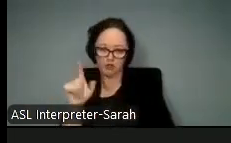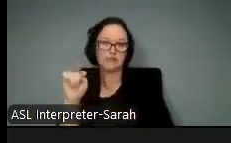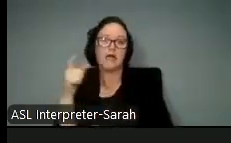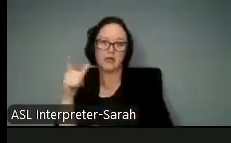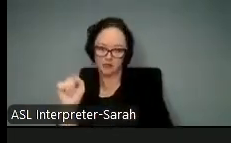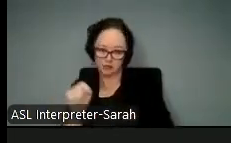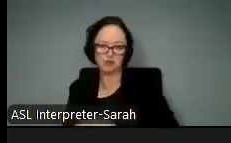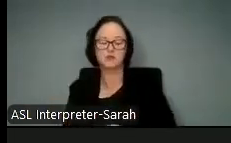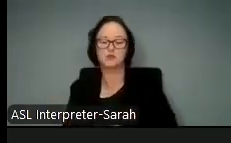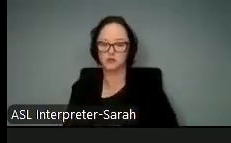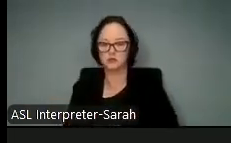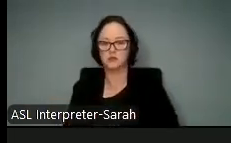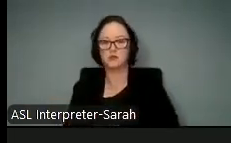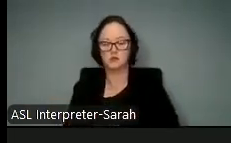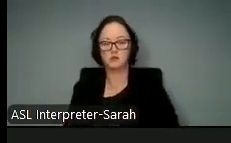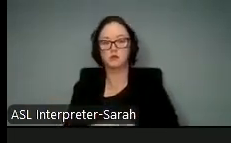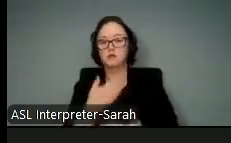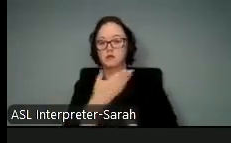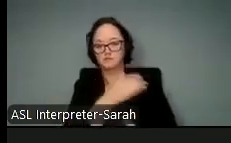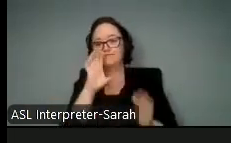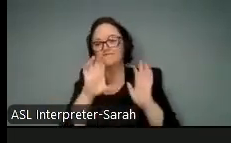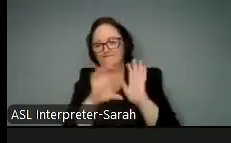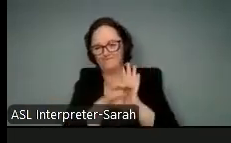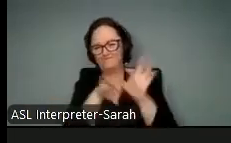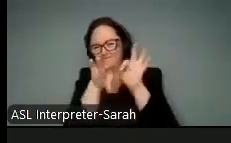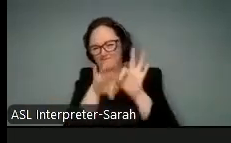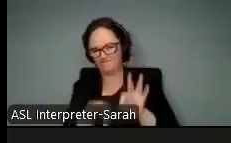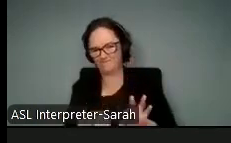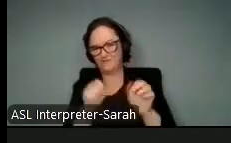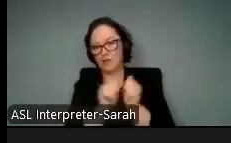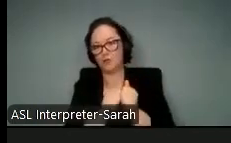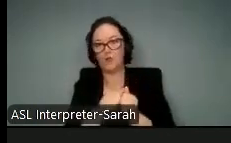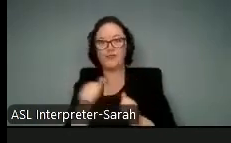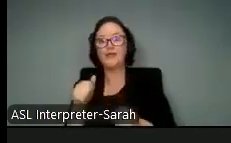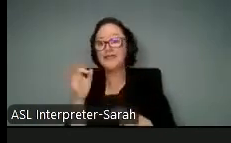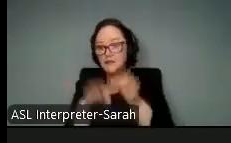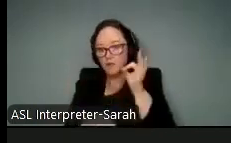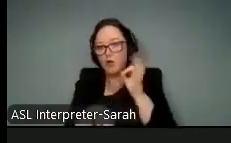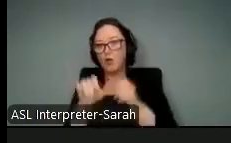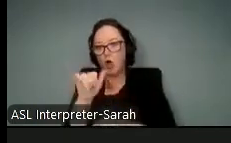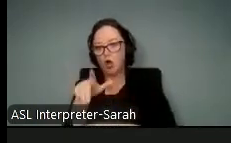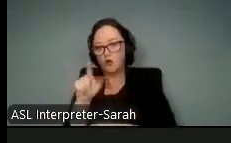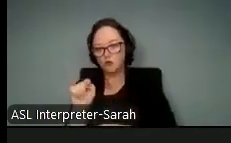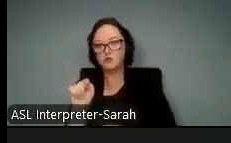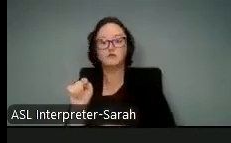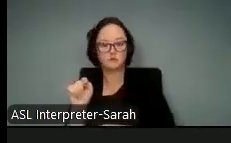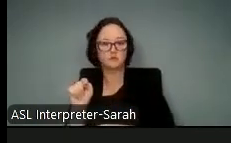So describing images and simple graphics, as I just said, is a bit of an art. We want to make sure